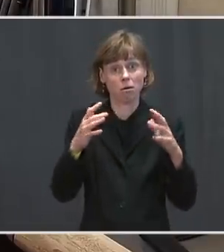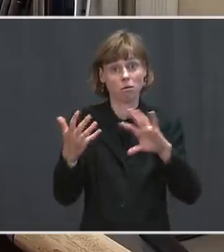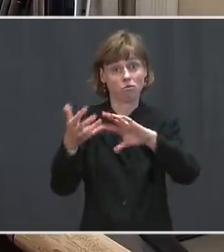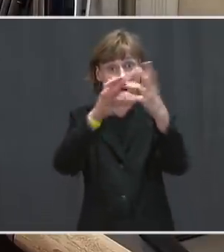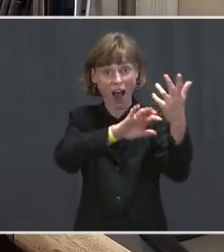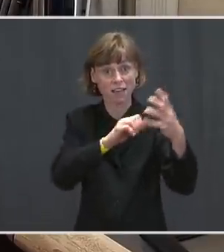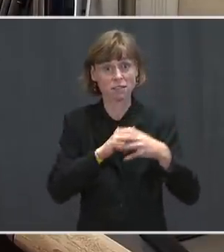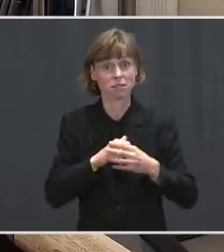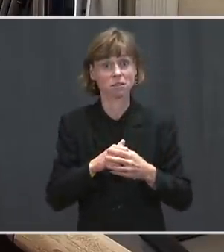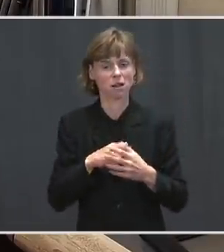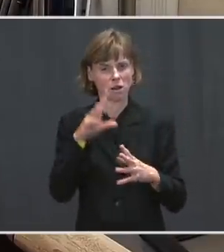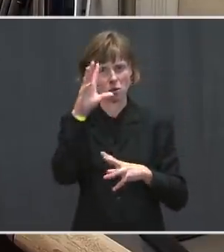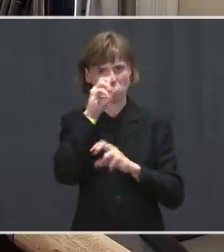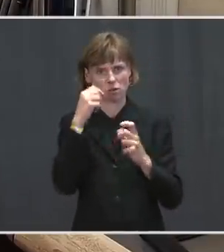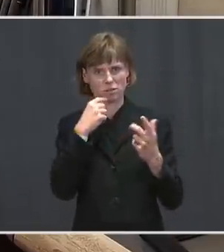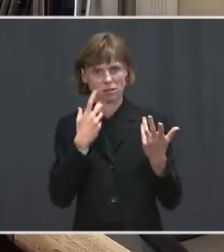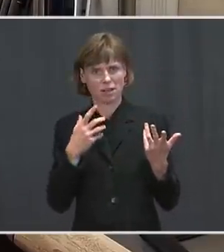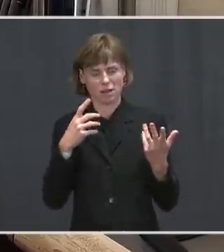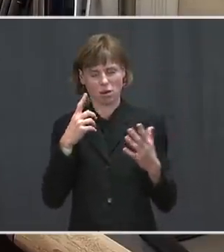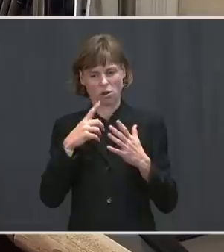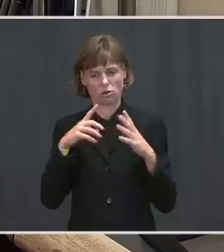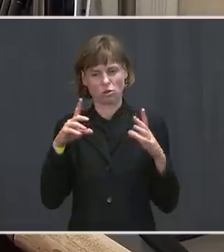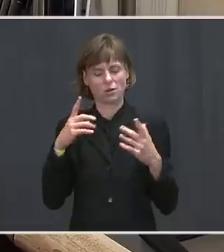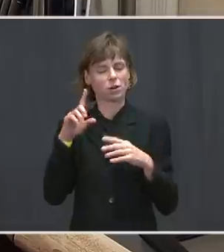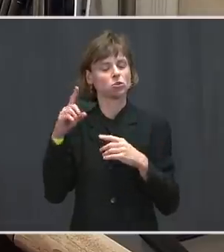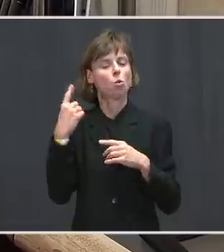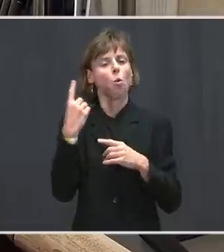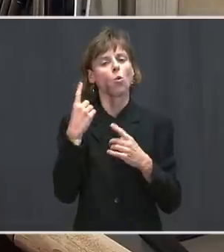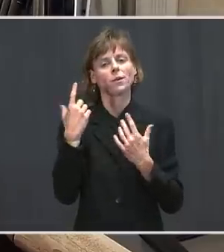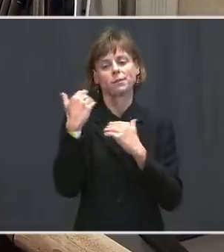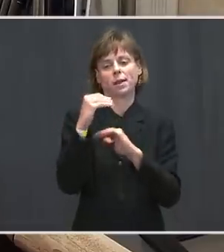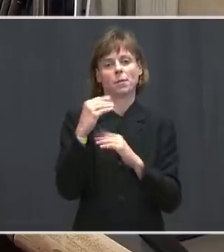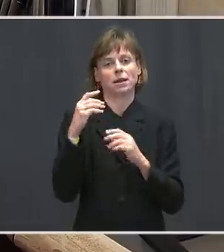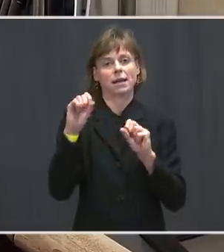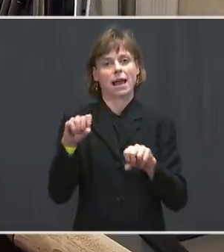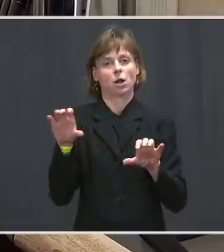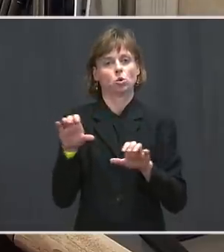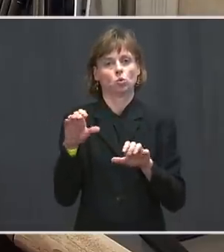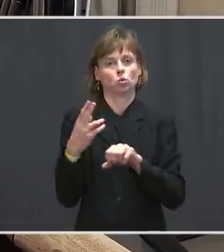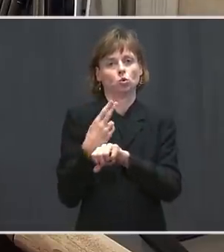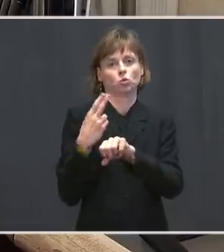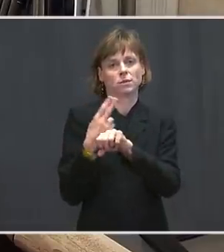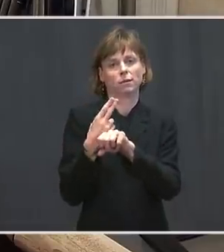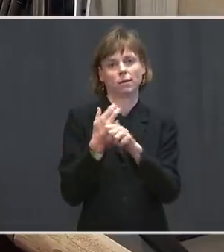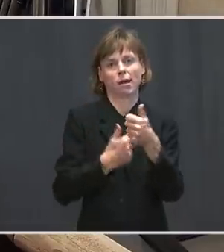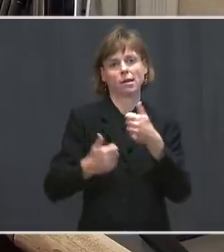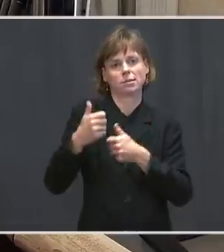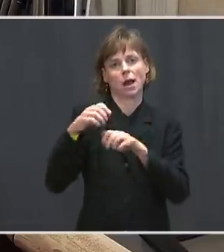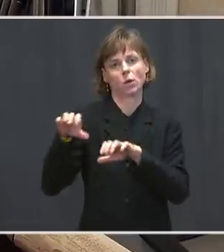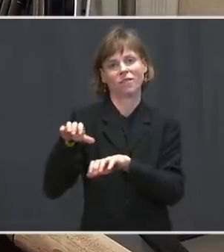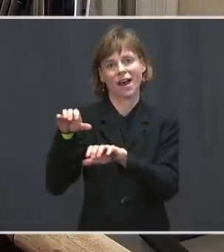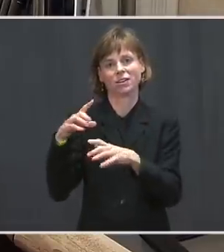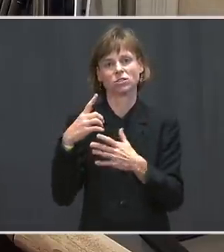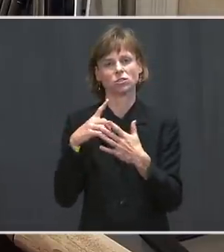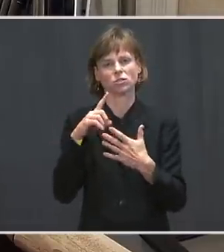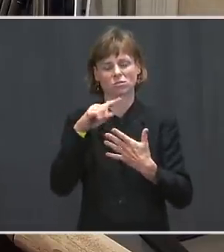Of course, we know there's only so much you can do by executive action on it. Where does this fall on his list of legislative priorities?